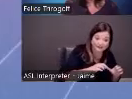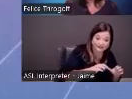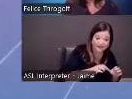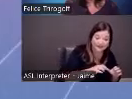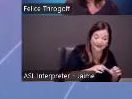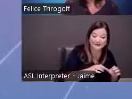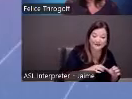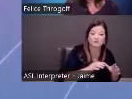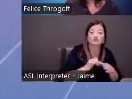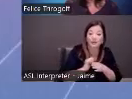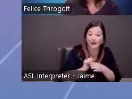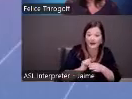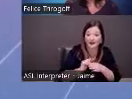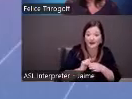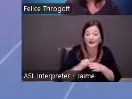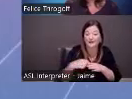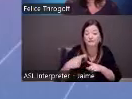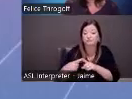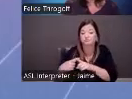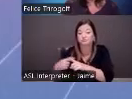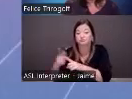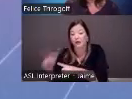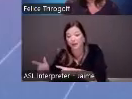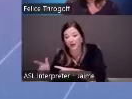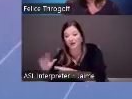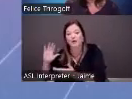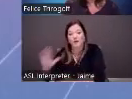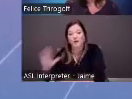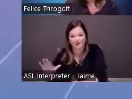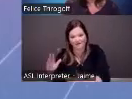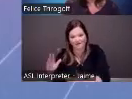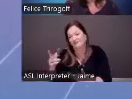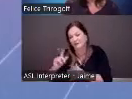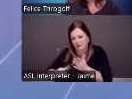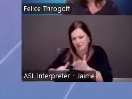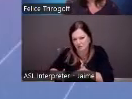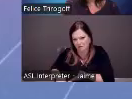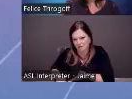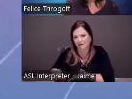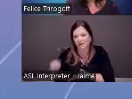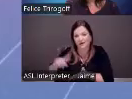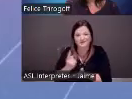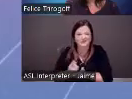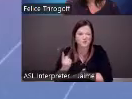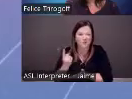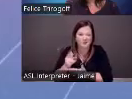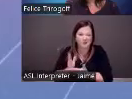after the whole training, of which this was one part, was rolled out.